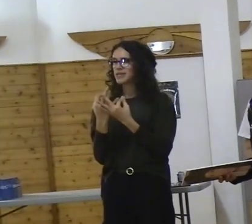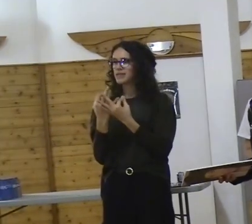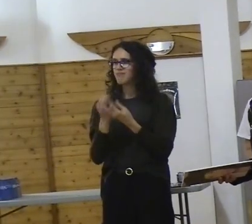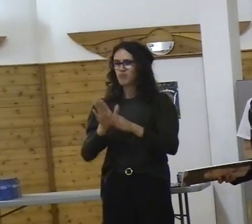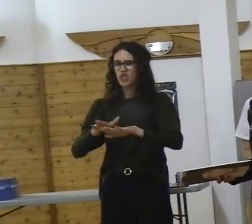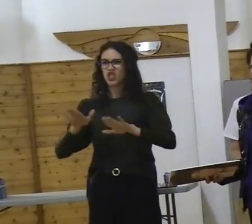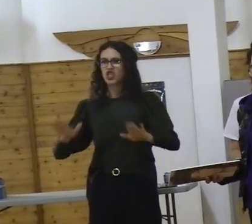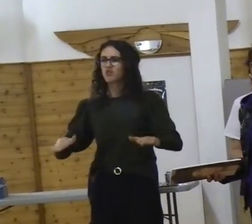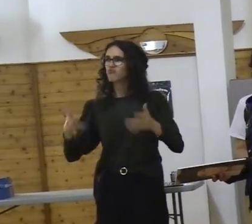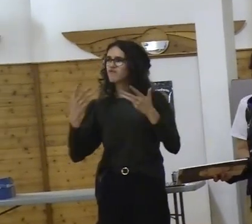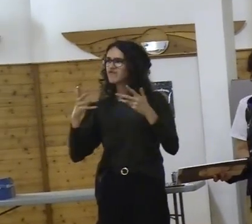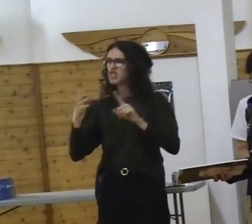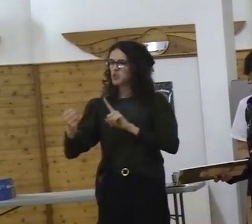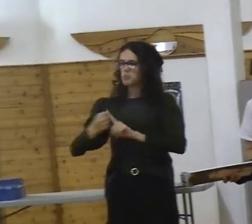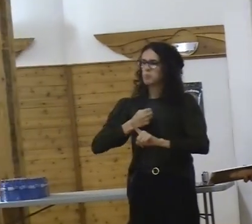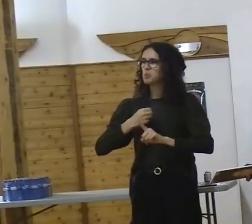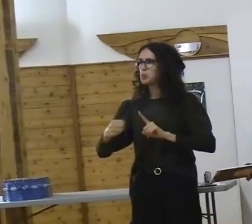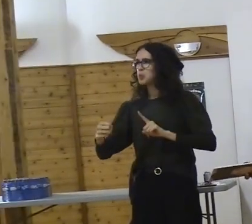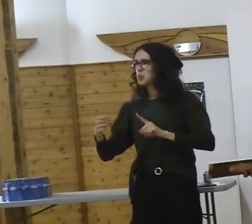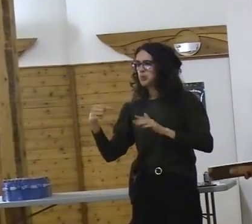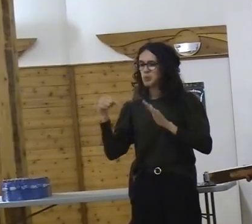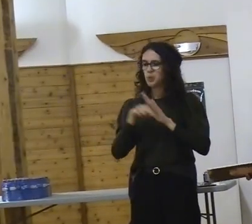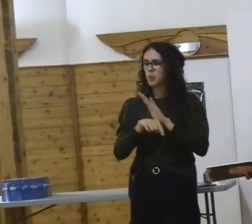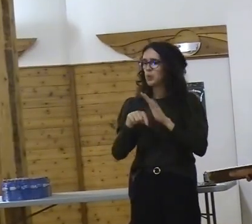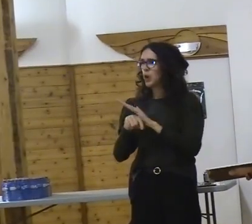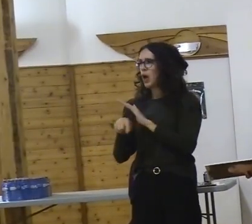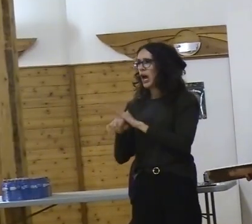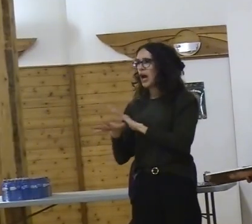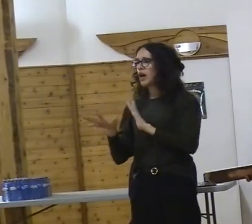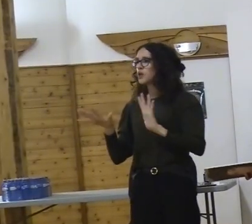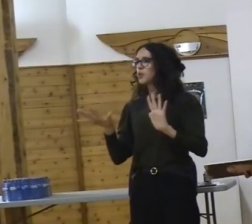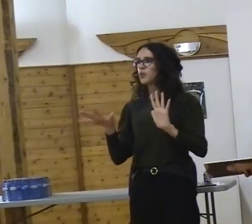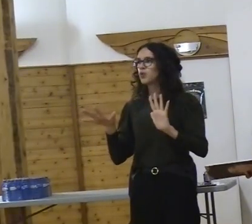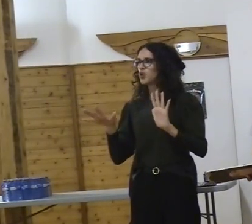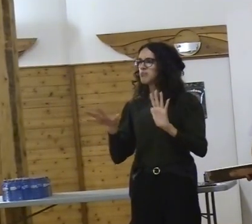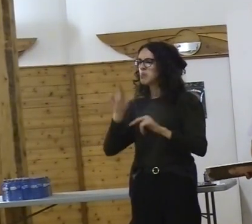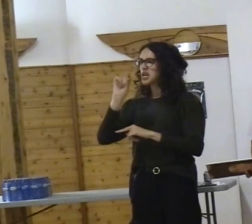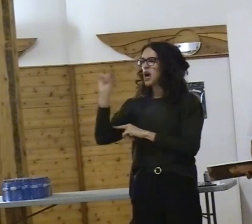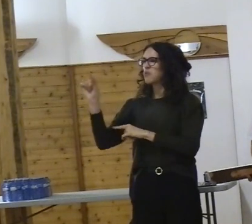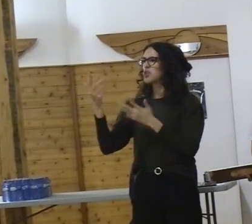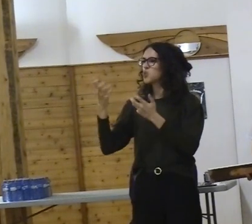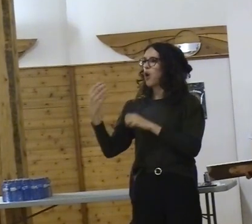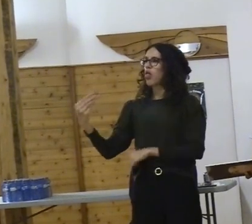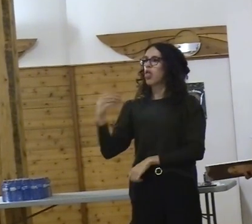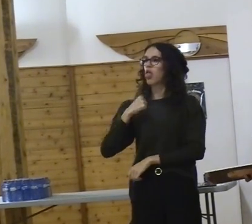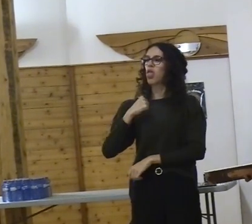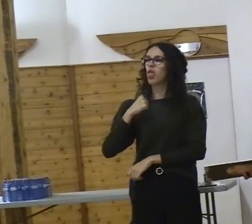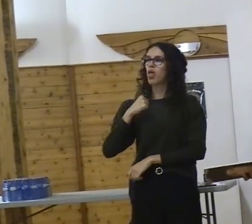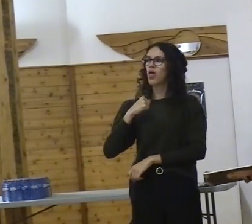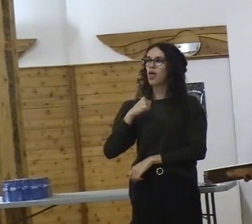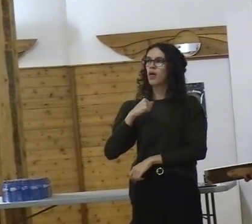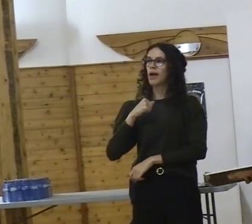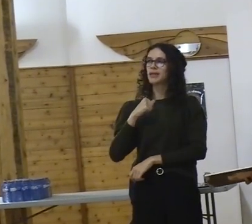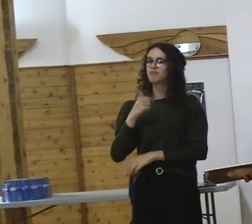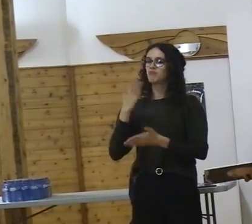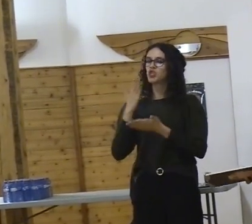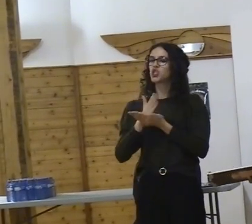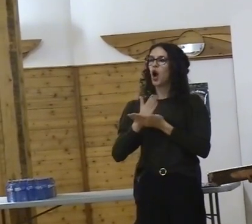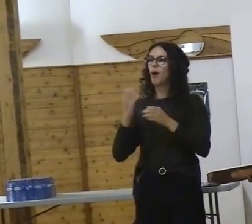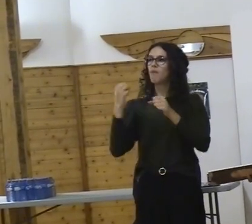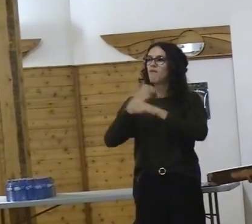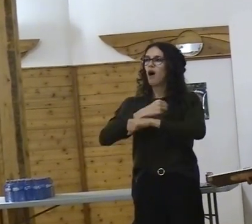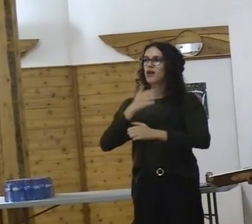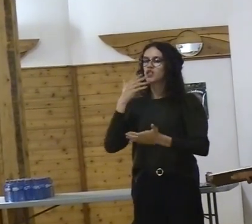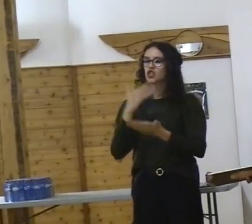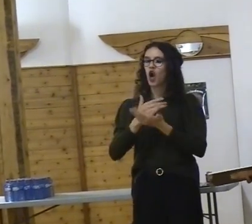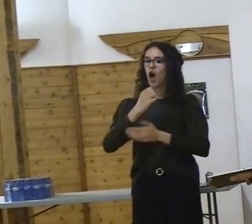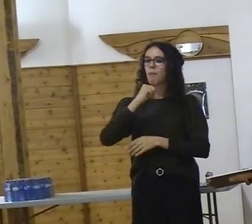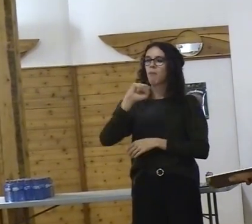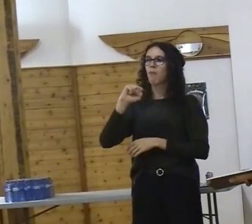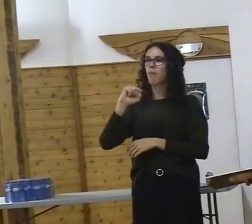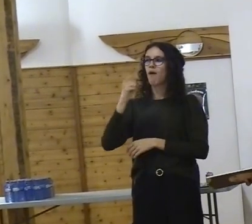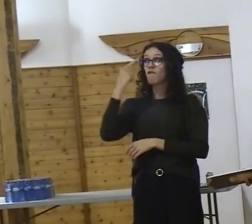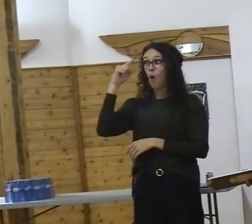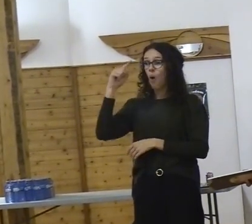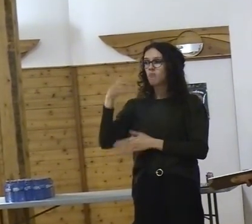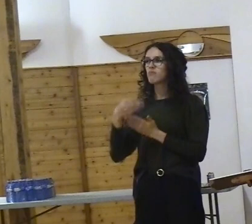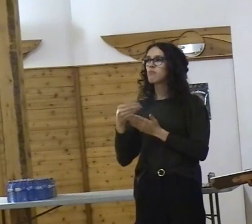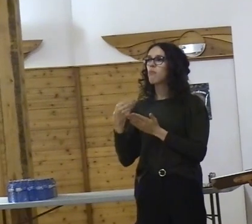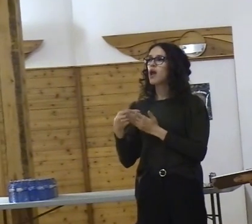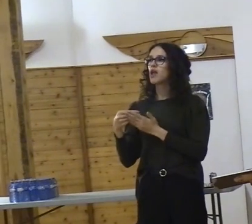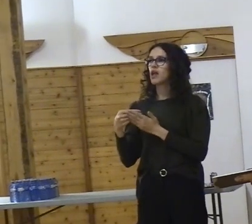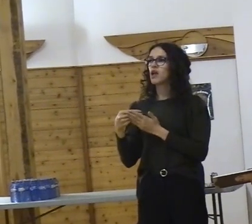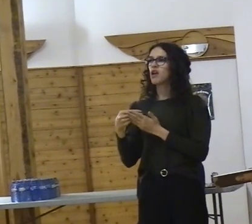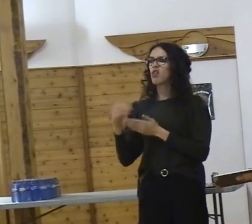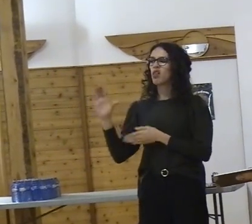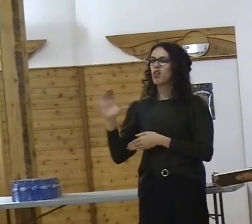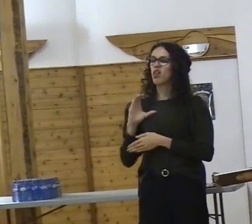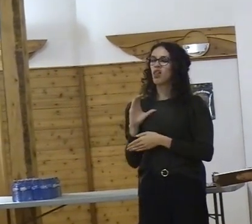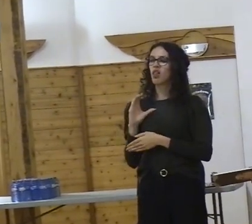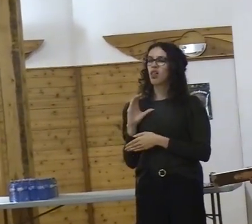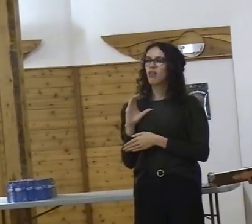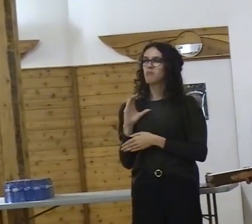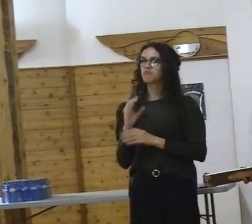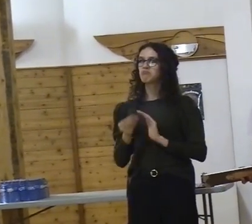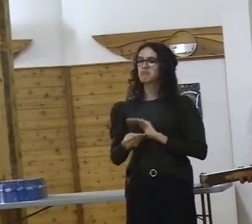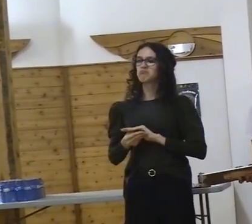They're still trying to get us to hush hush about everything and throw us money.